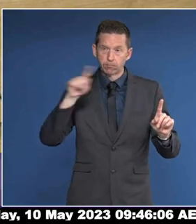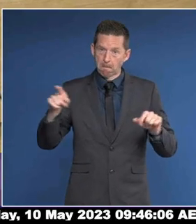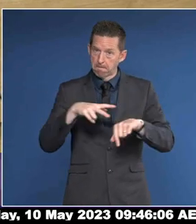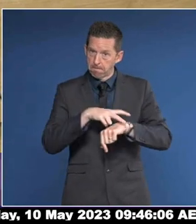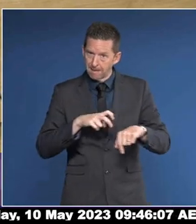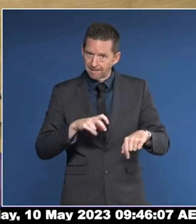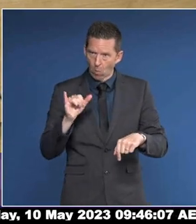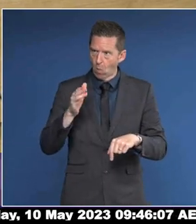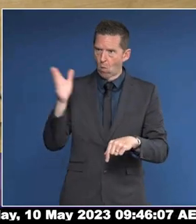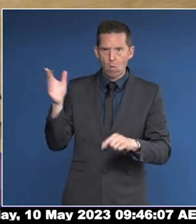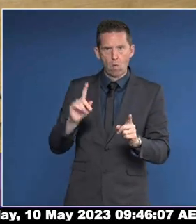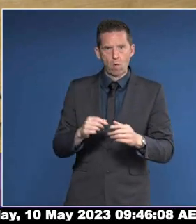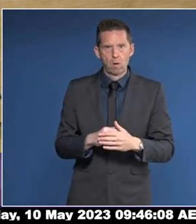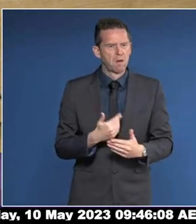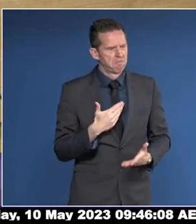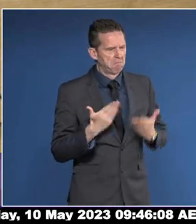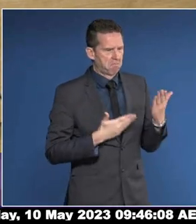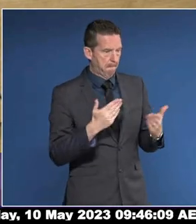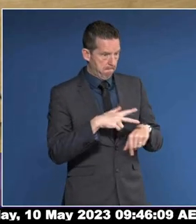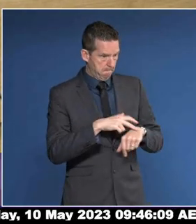I'm not sure that a police referral would have been the option, but